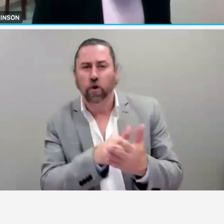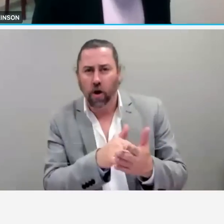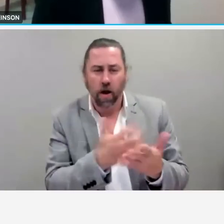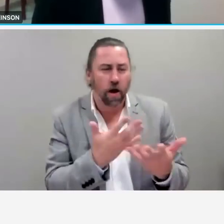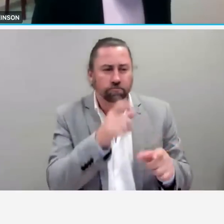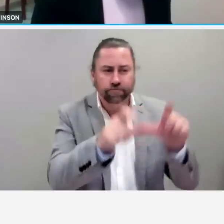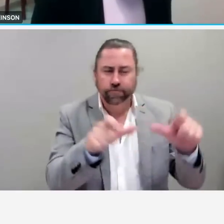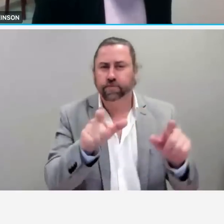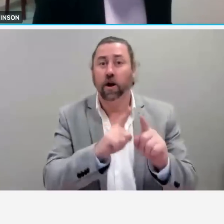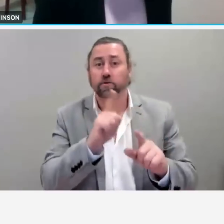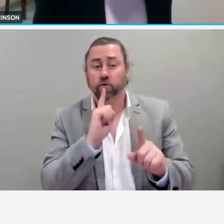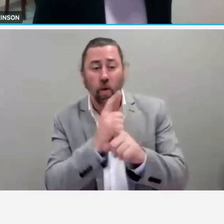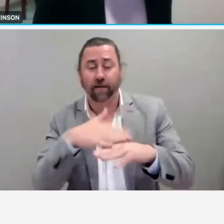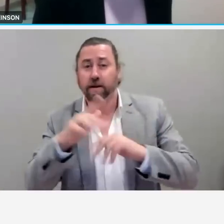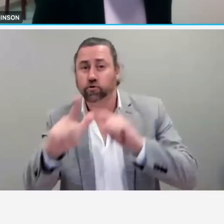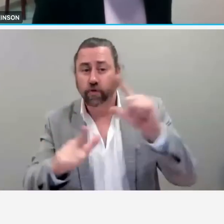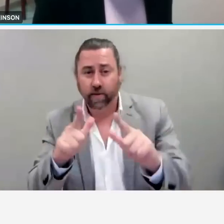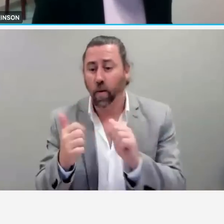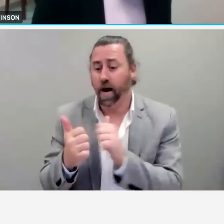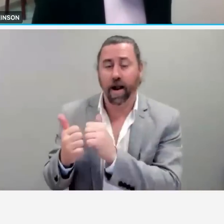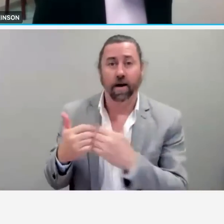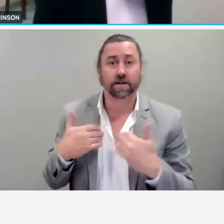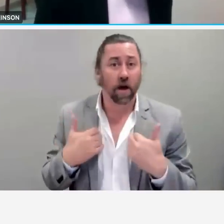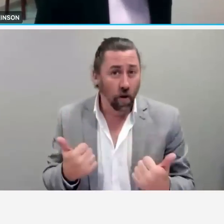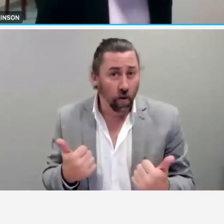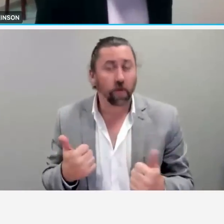such as transport, allied health providers, as well as many one on one meetings.